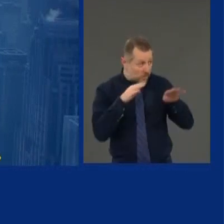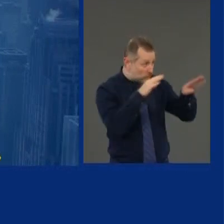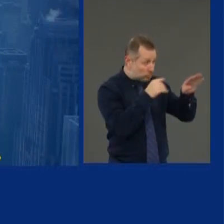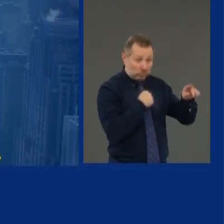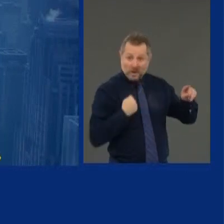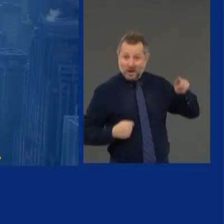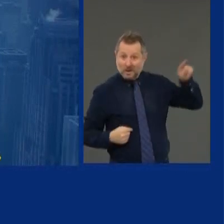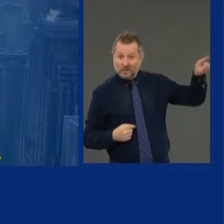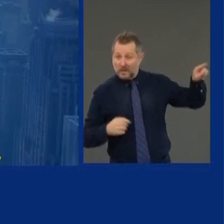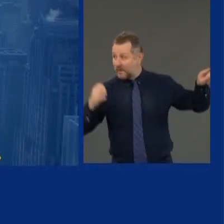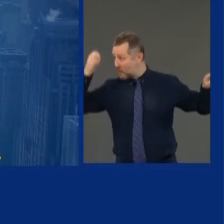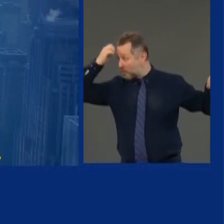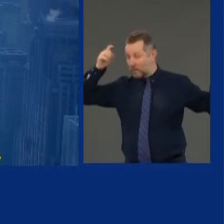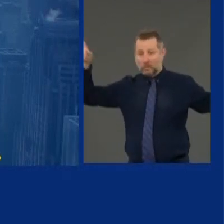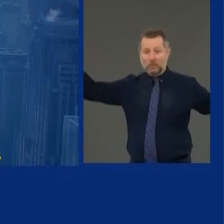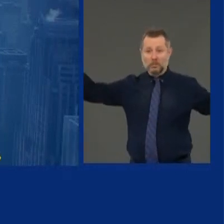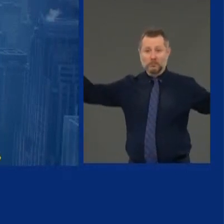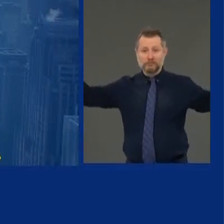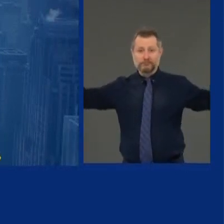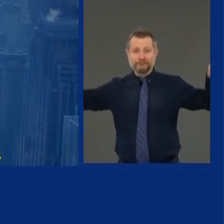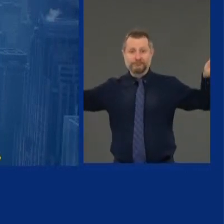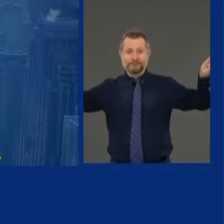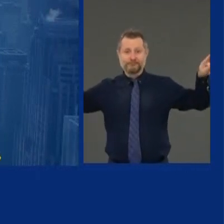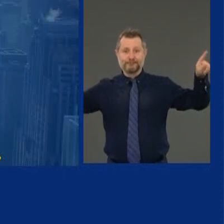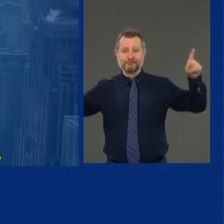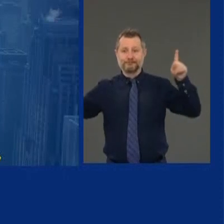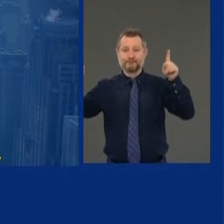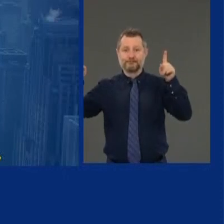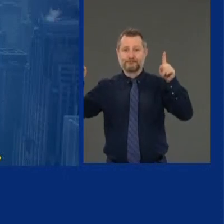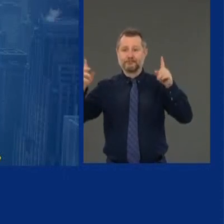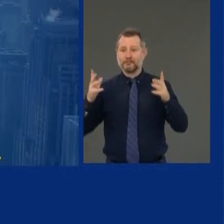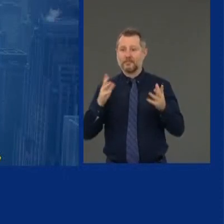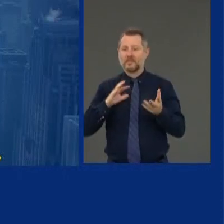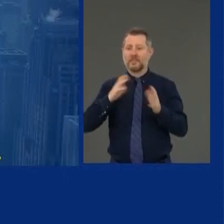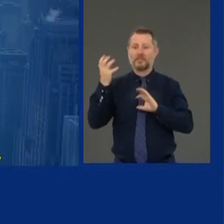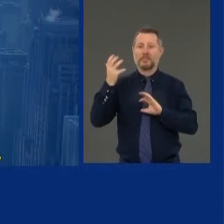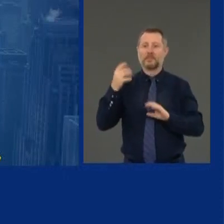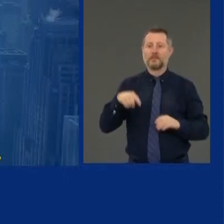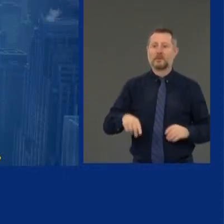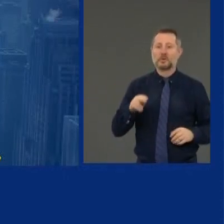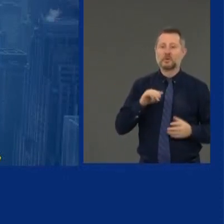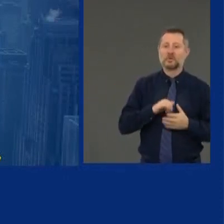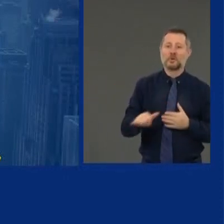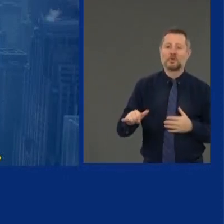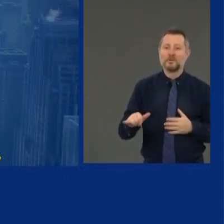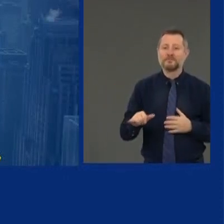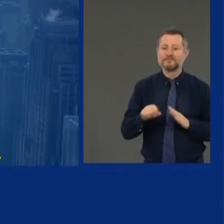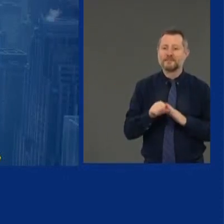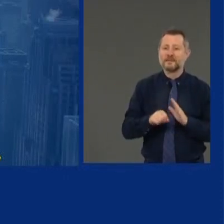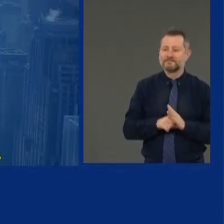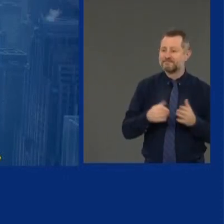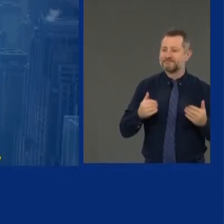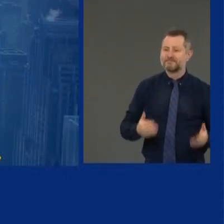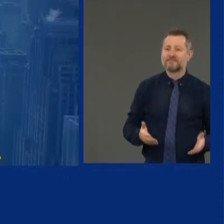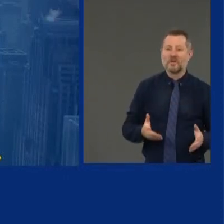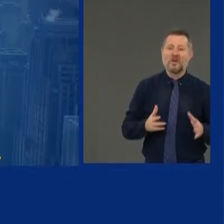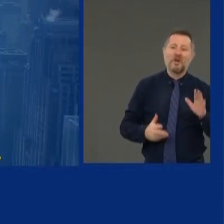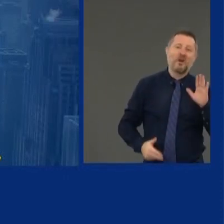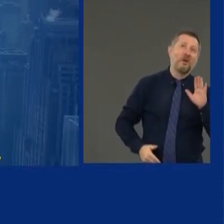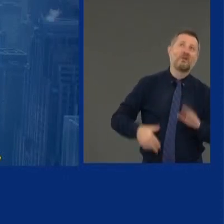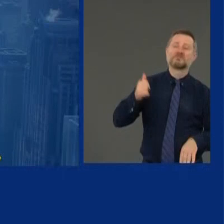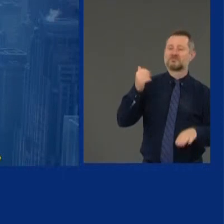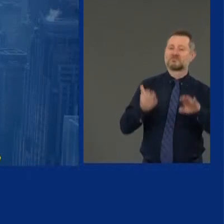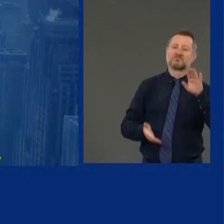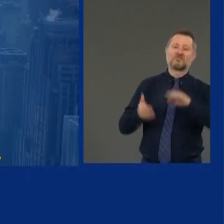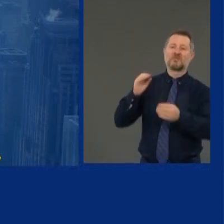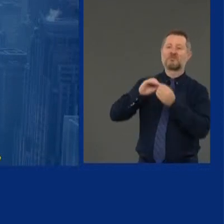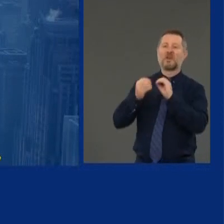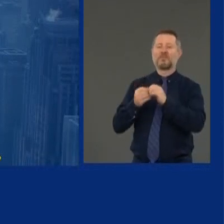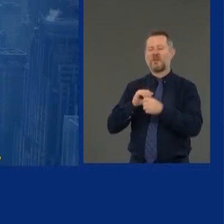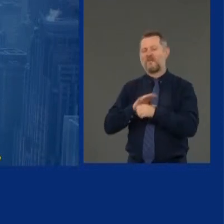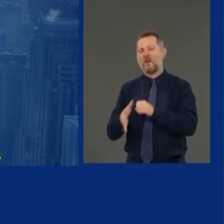ACCORDING TO THEM.